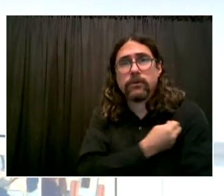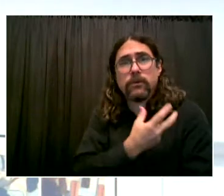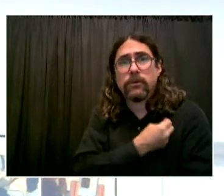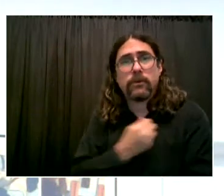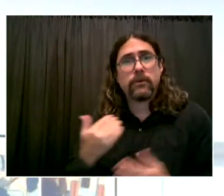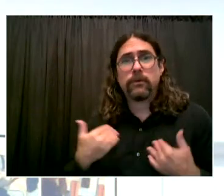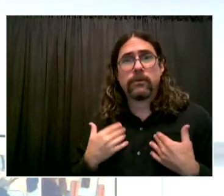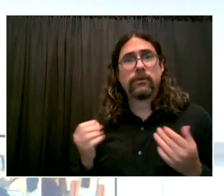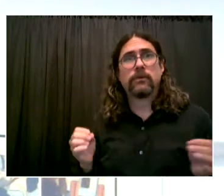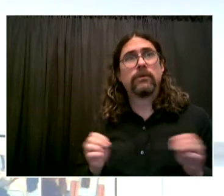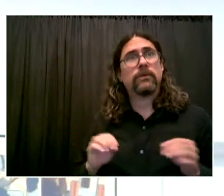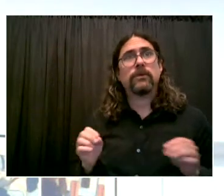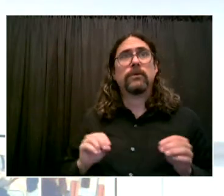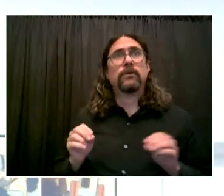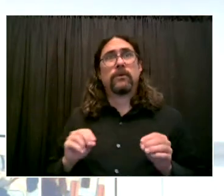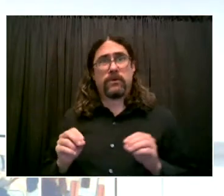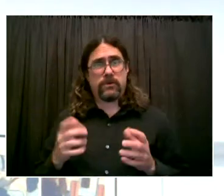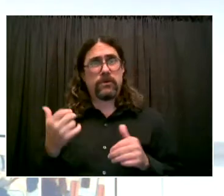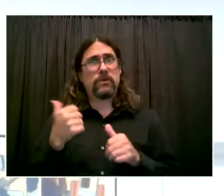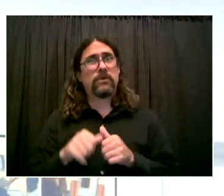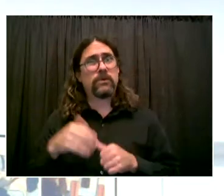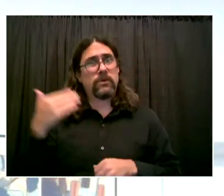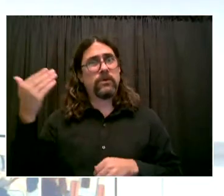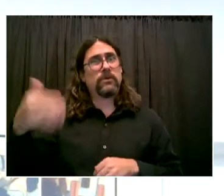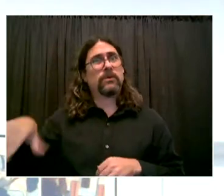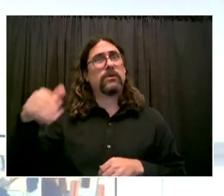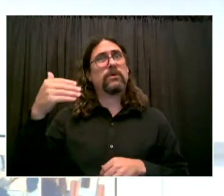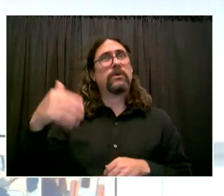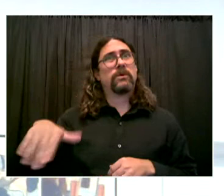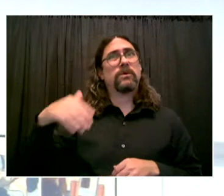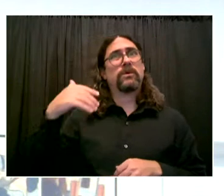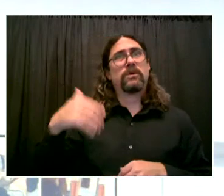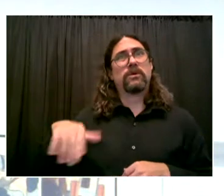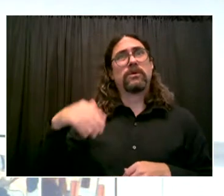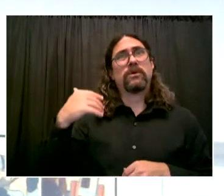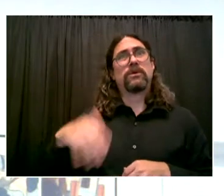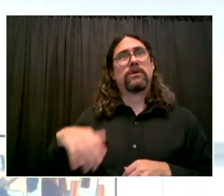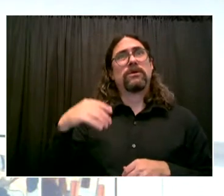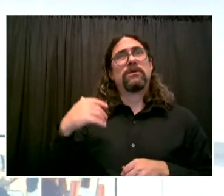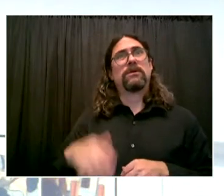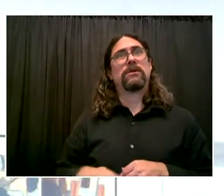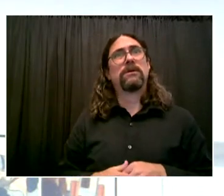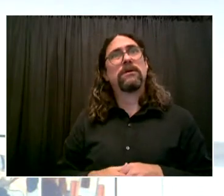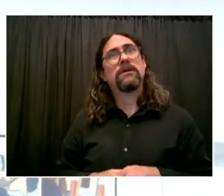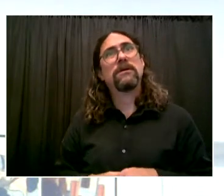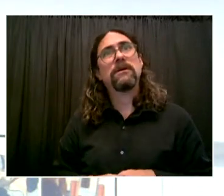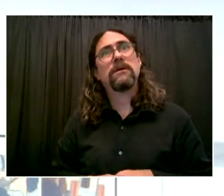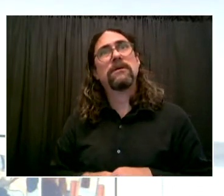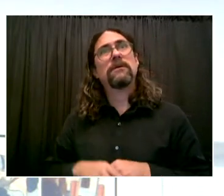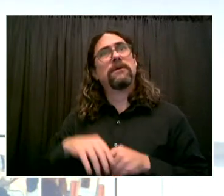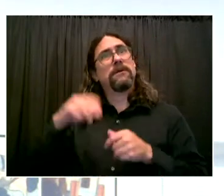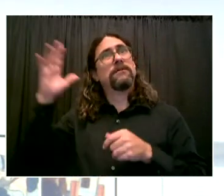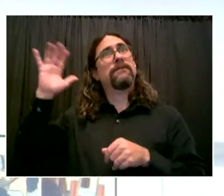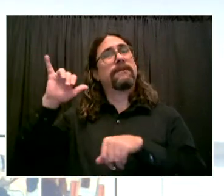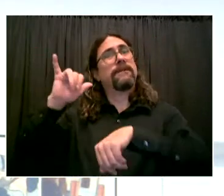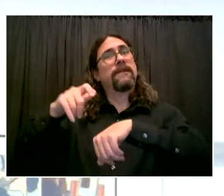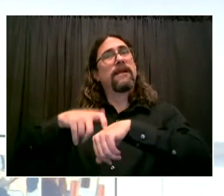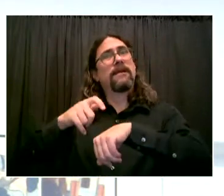IN OUR ARSENAL